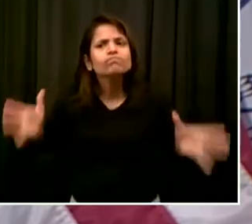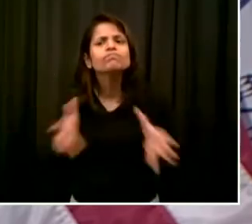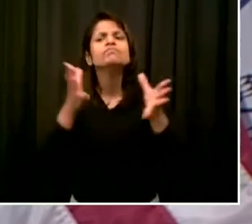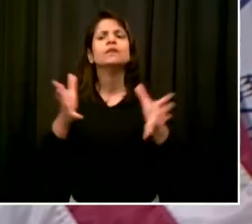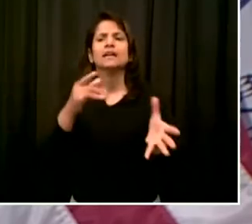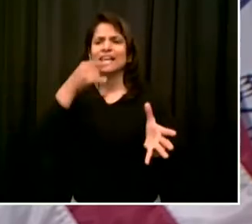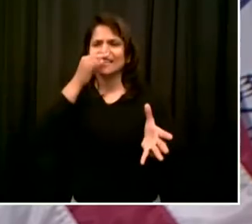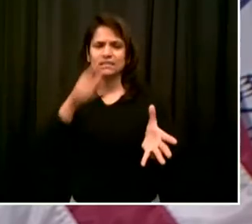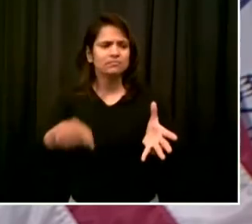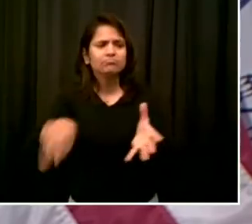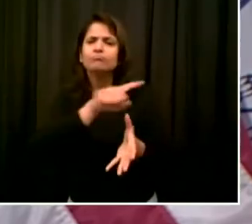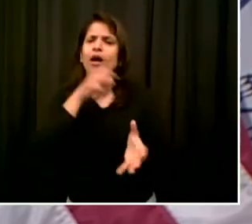I UNDERSTAND IT.